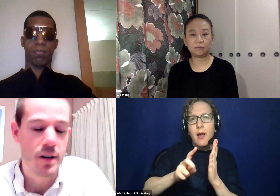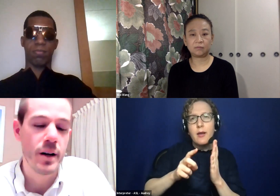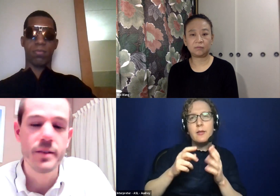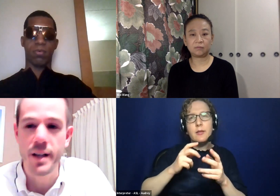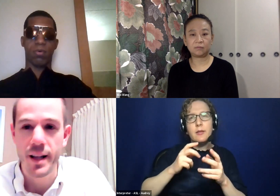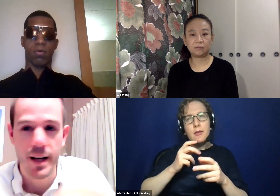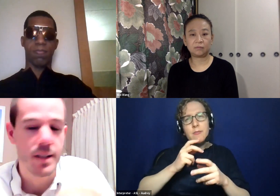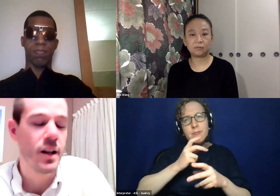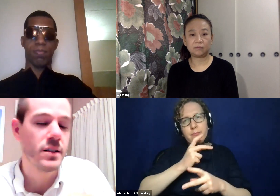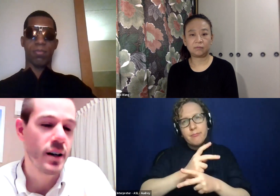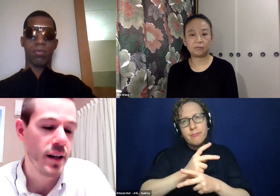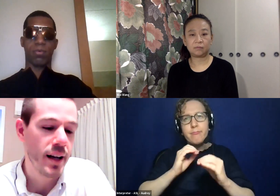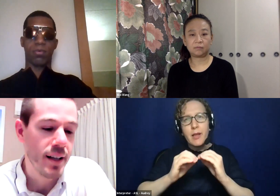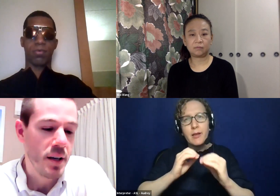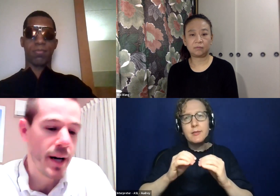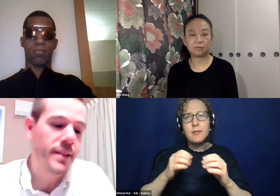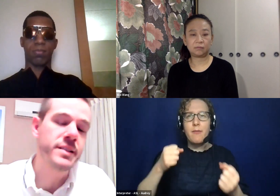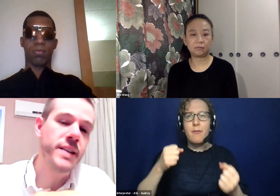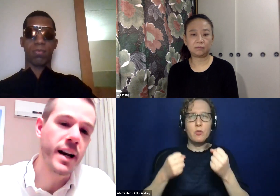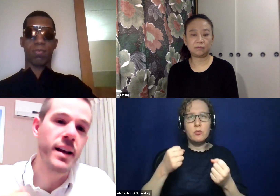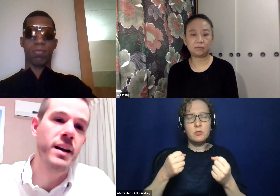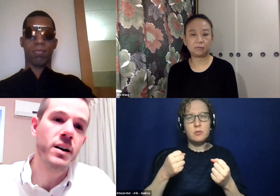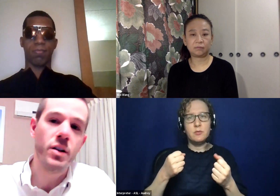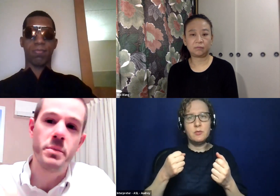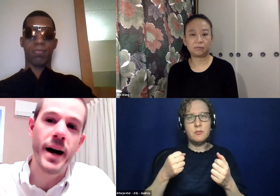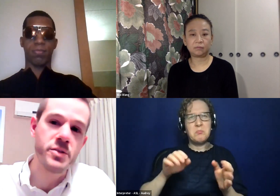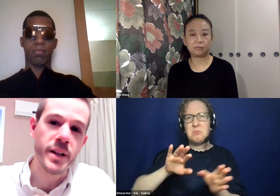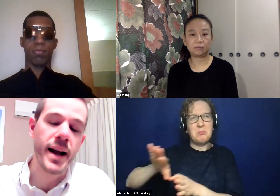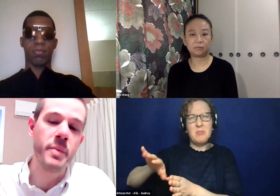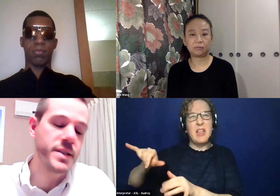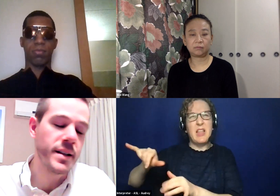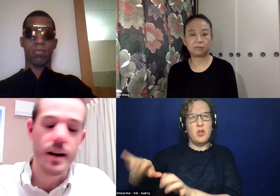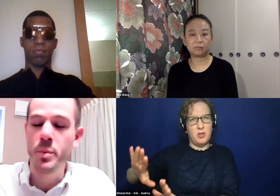of the aircraft and I did not study that but I did study all the management that happens